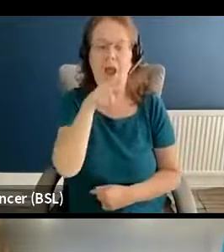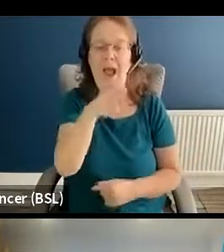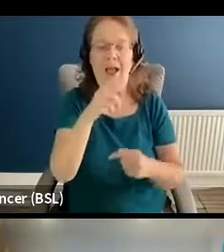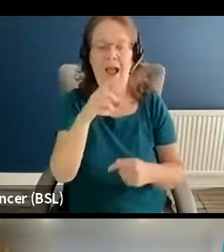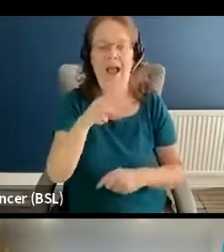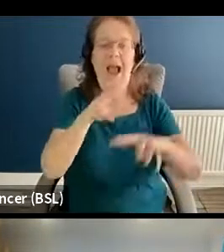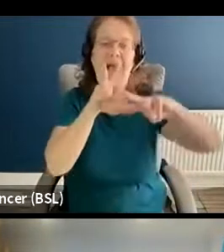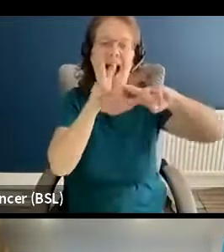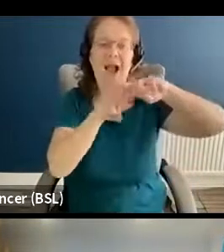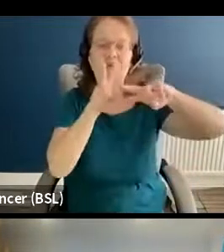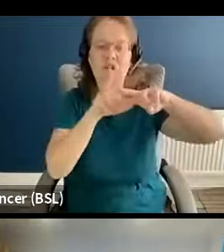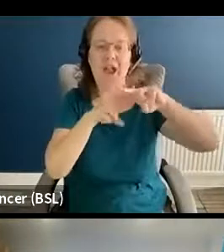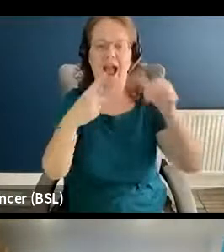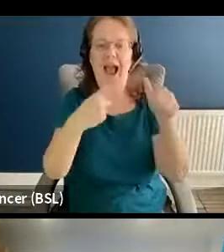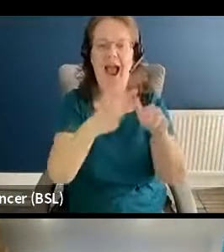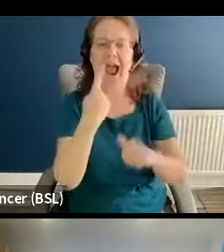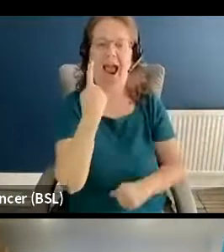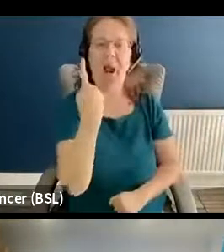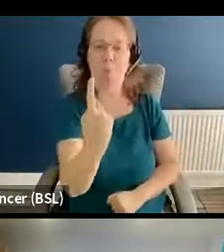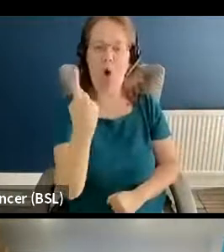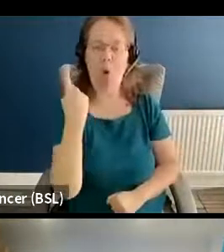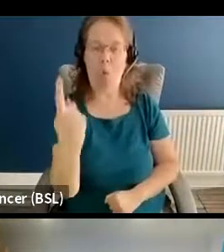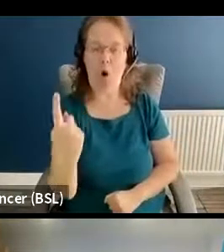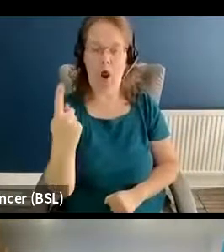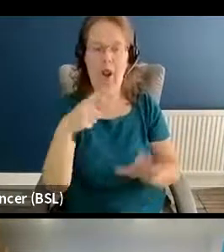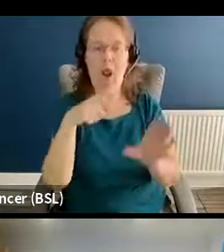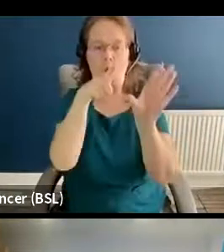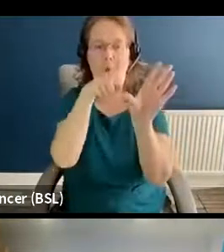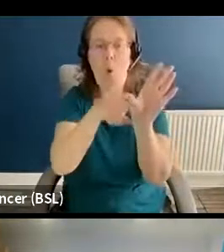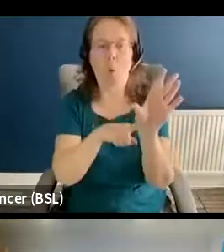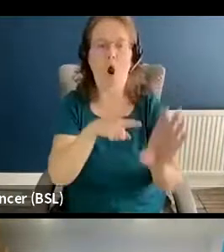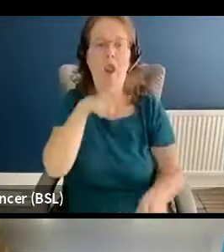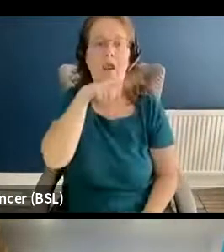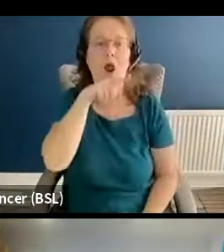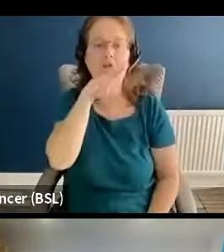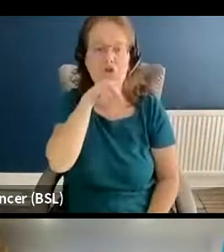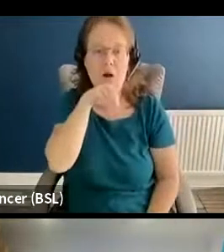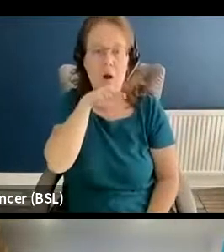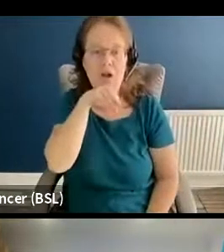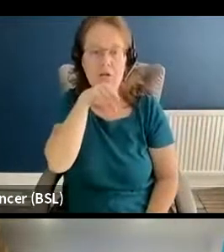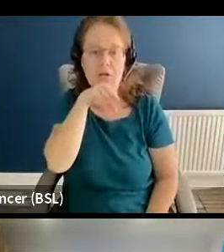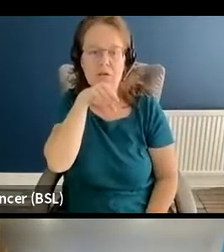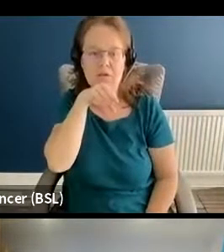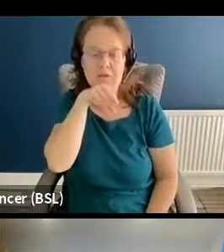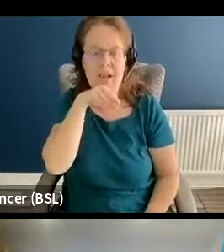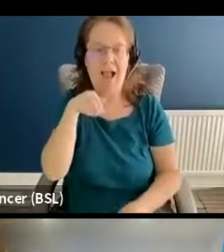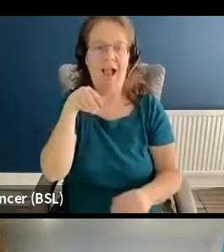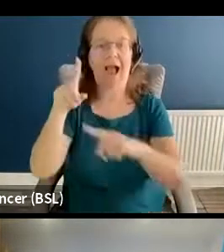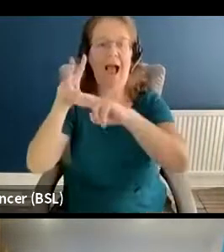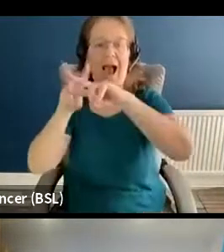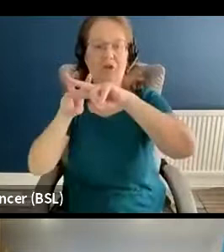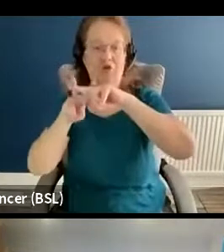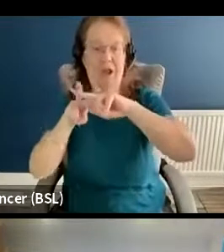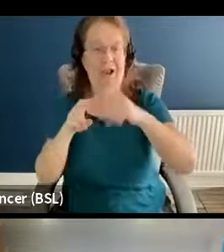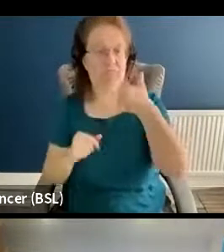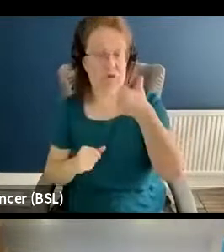hashtag #a11yduck hashtag that's A 1 1 Y duck hashtag, and I'll be keeping an eye on that too.